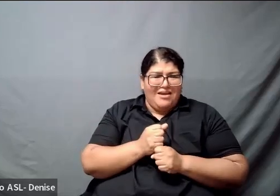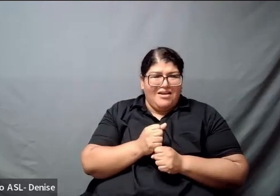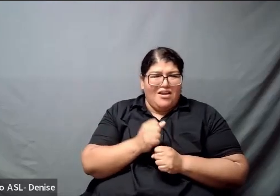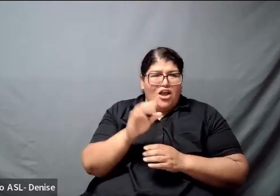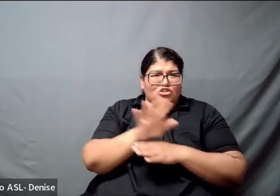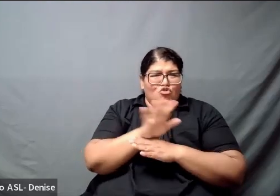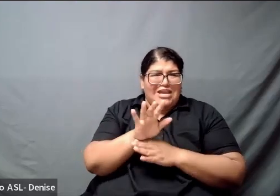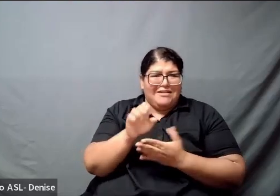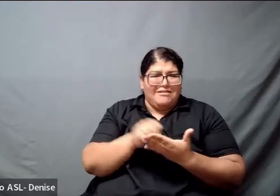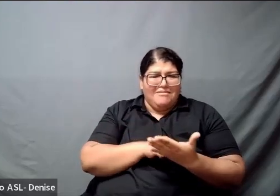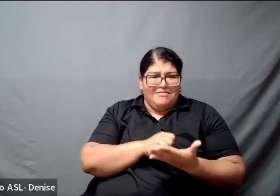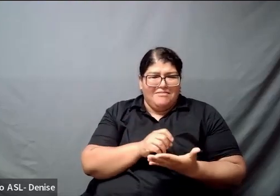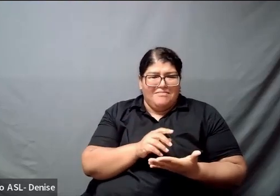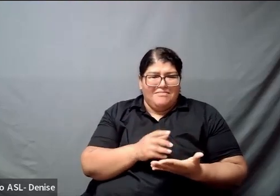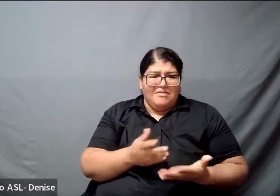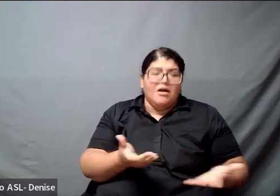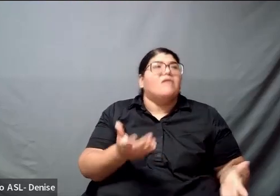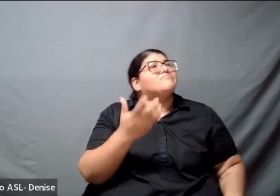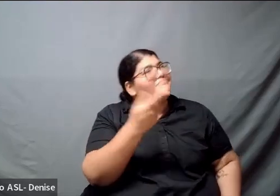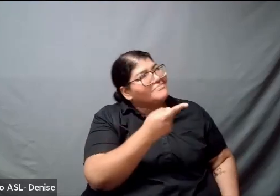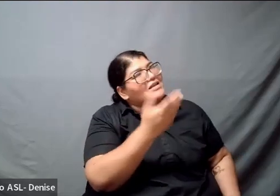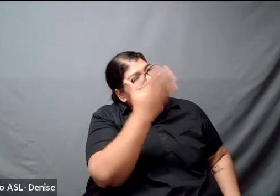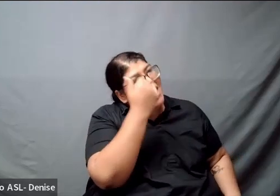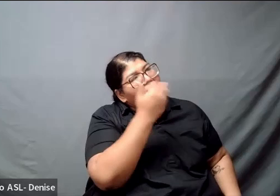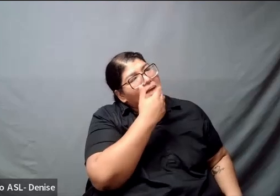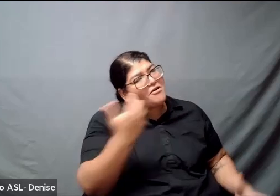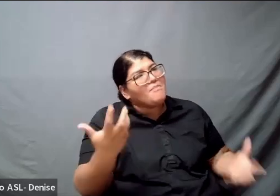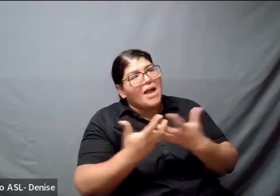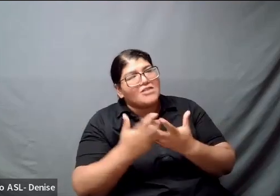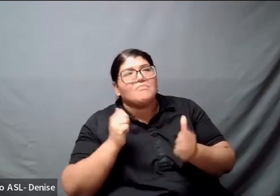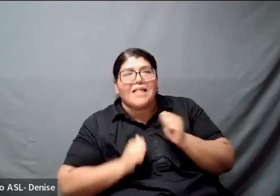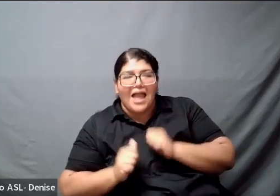Well then that does tend to translate well to place sometimes too. So I can see how that worked out.